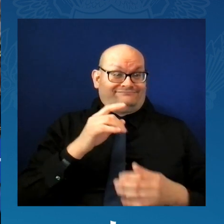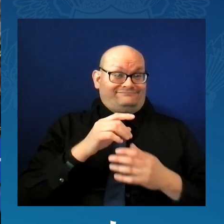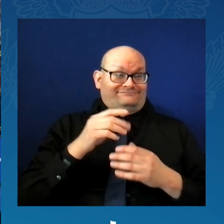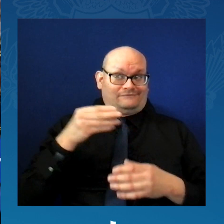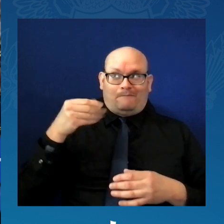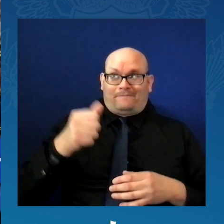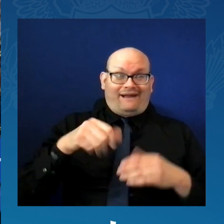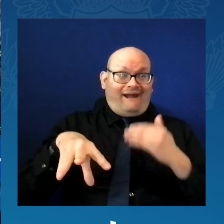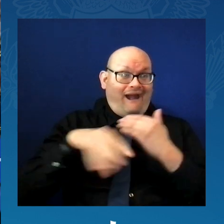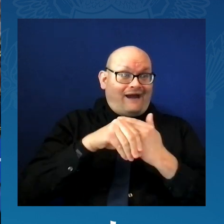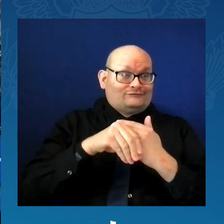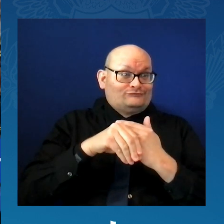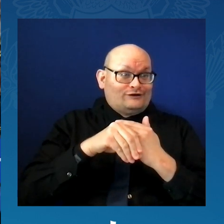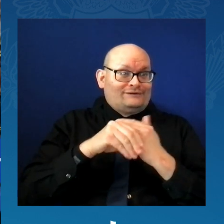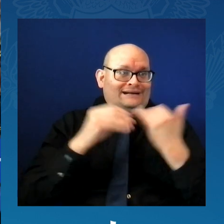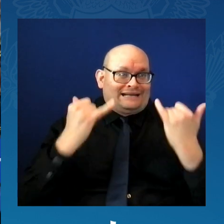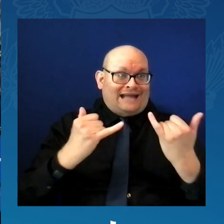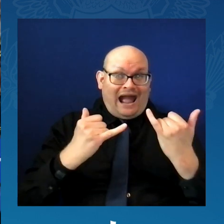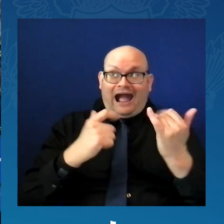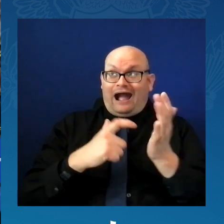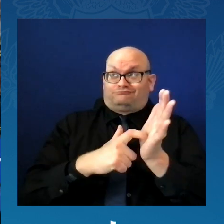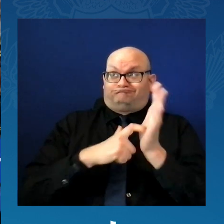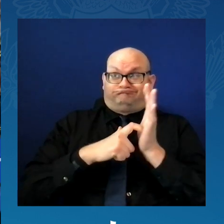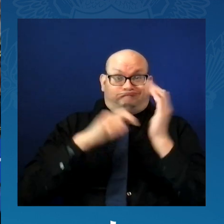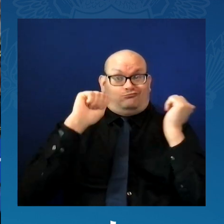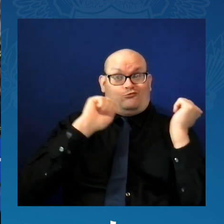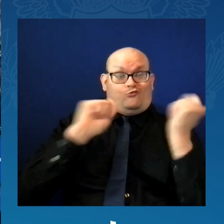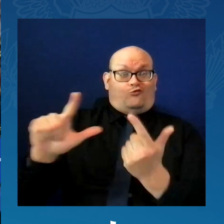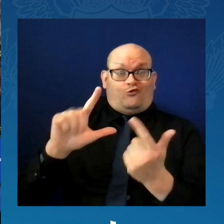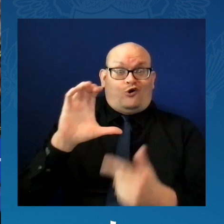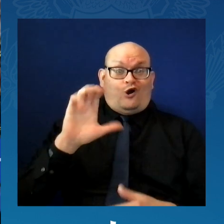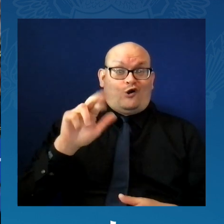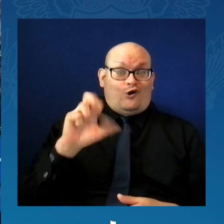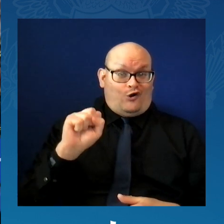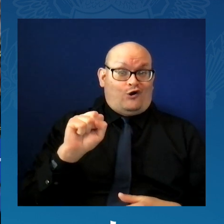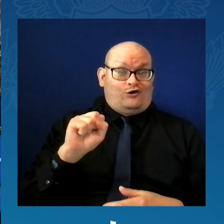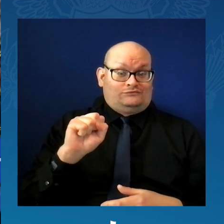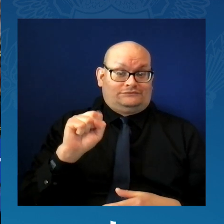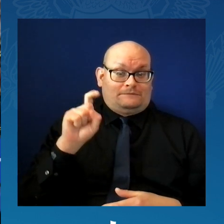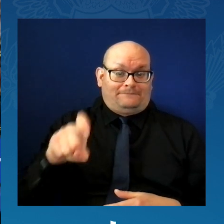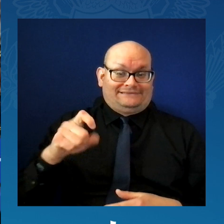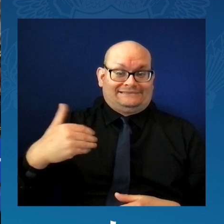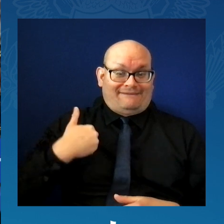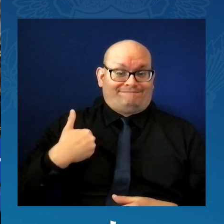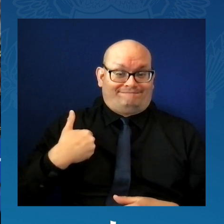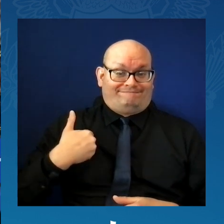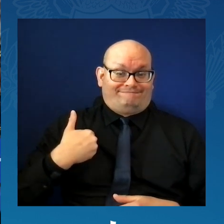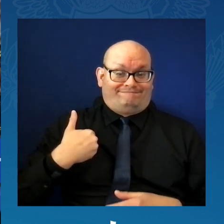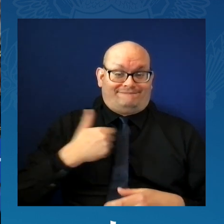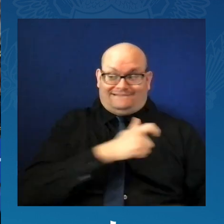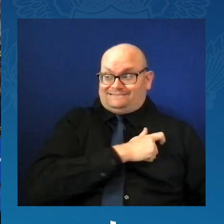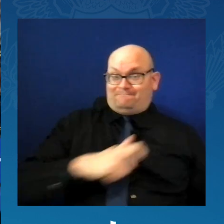Today, you won't find a car on the road without seatbelts. In the same way, the U.S. government can recognize the role that the beacons,